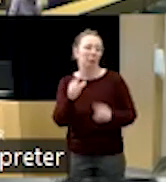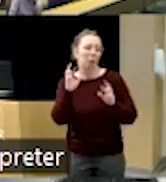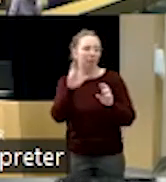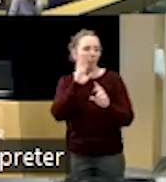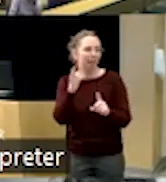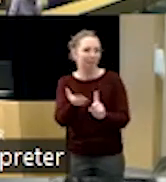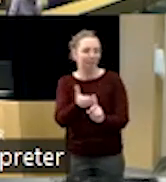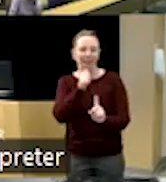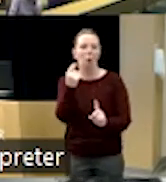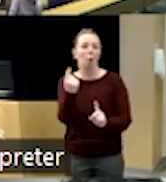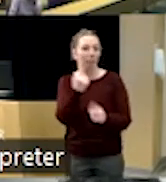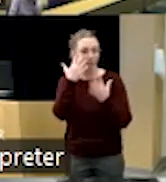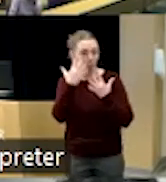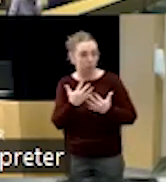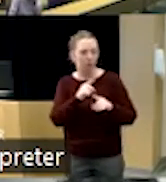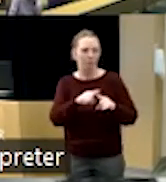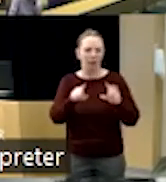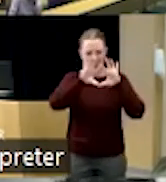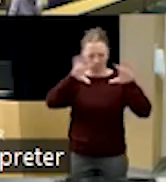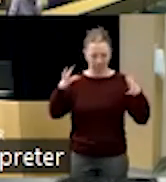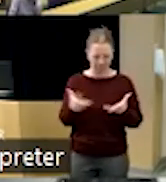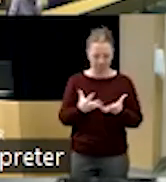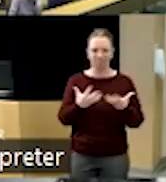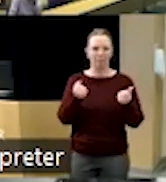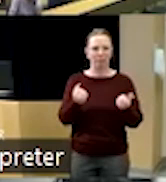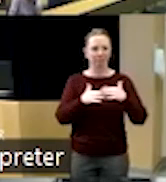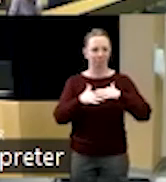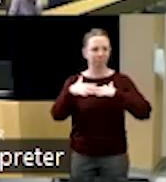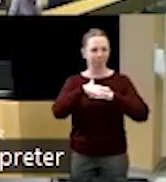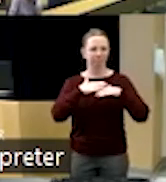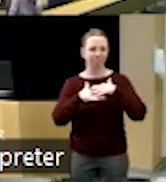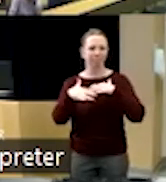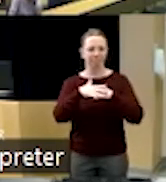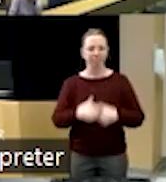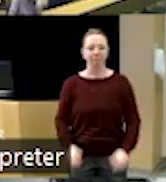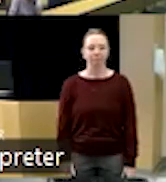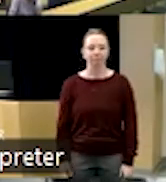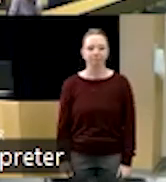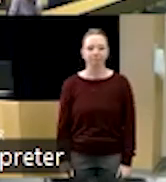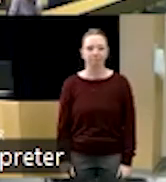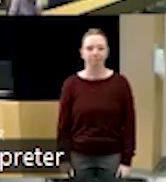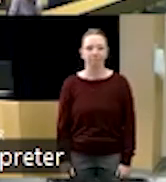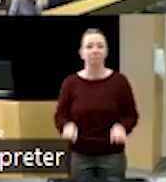but it's a whole complex of it um and to also get you all on board just to remind you a little bit